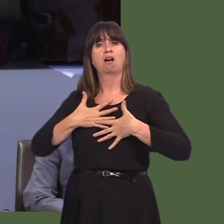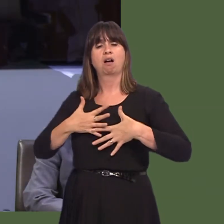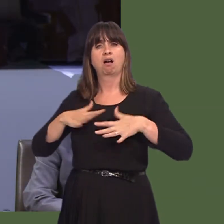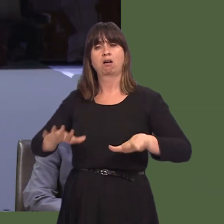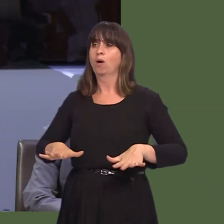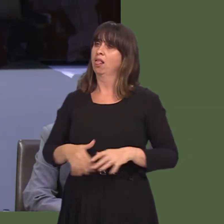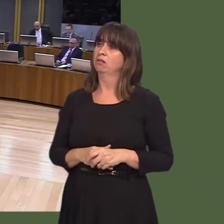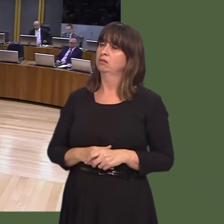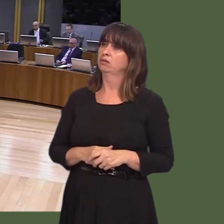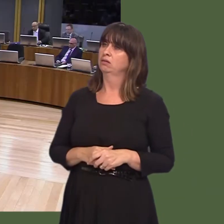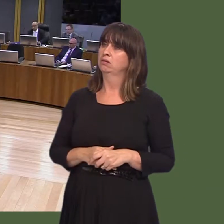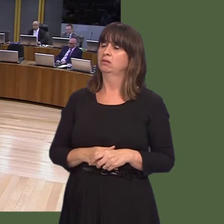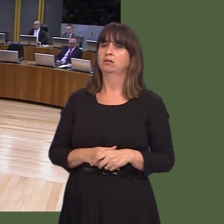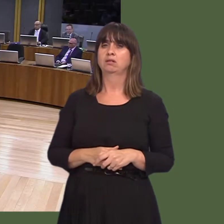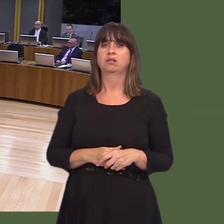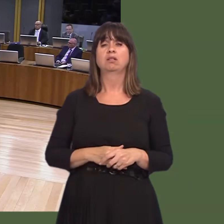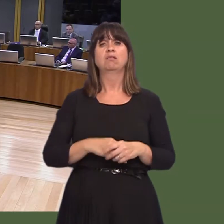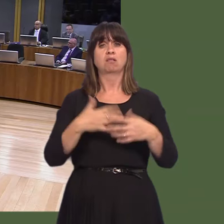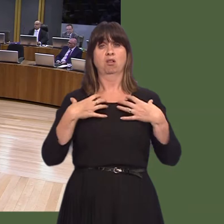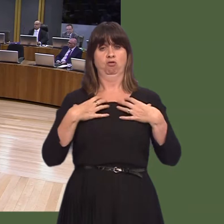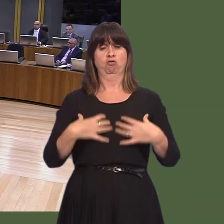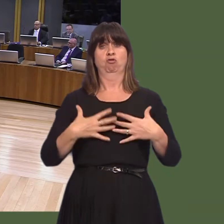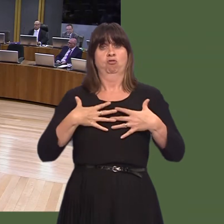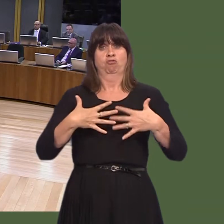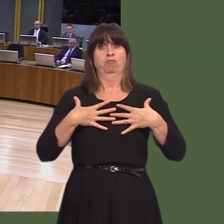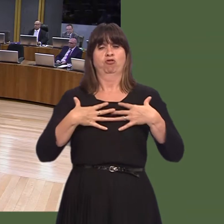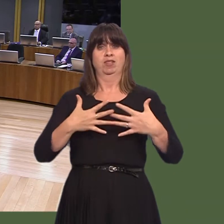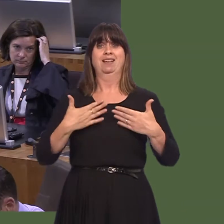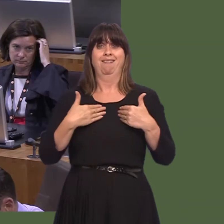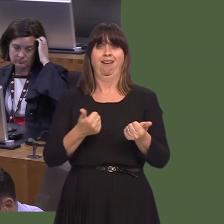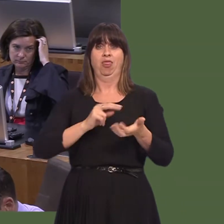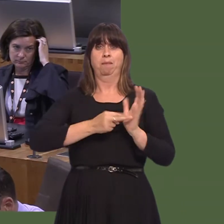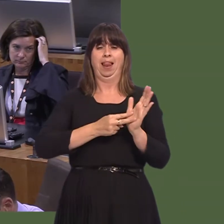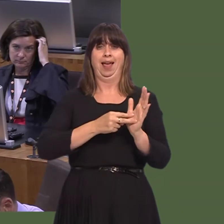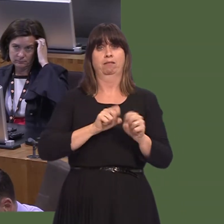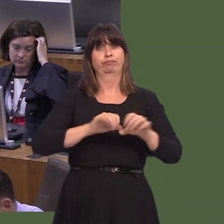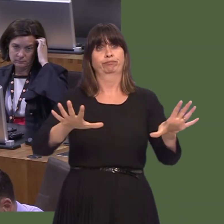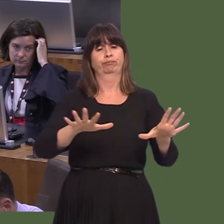OAQ52484 Carwyn Jones AM: An updated respiratory health delivery plan for Wales was published in January.